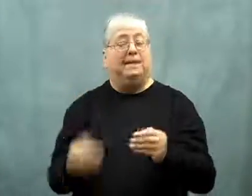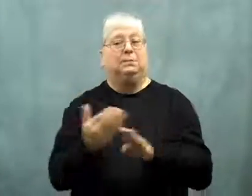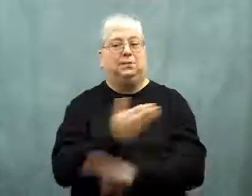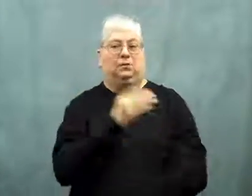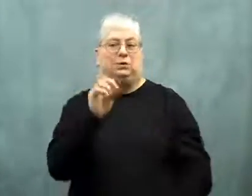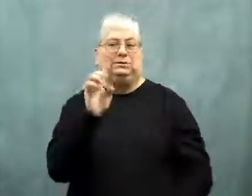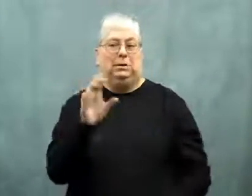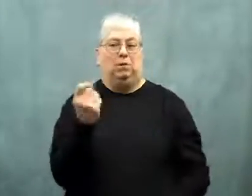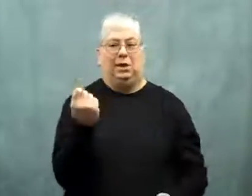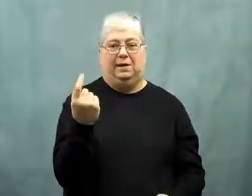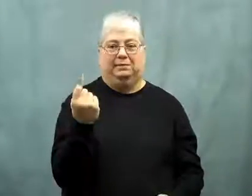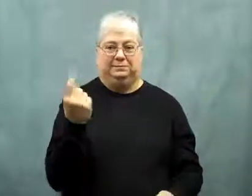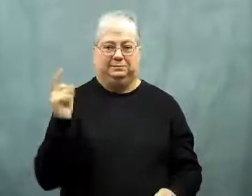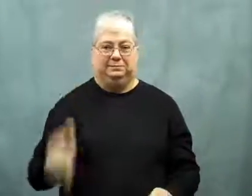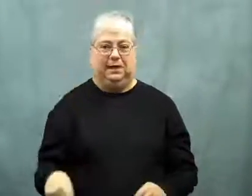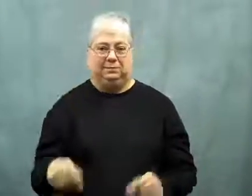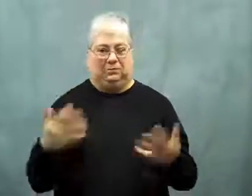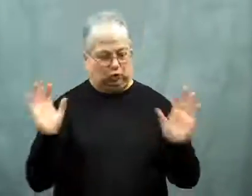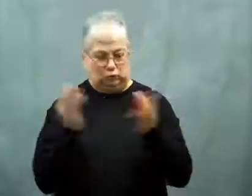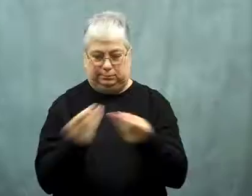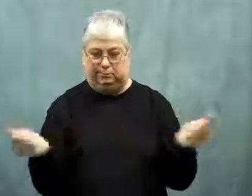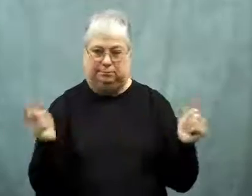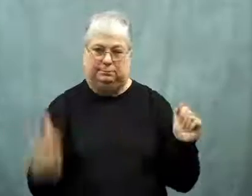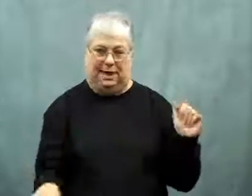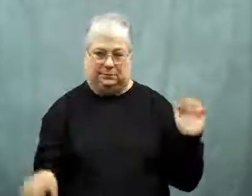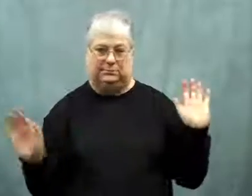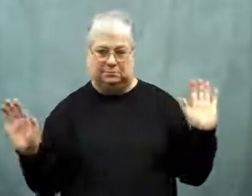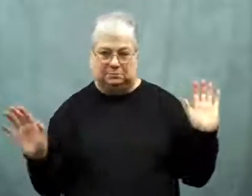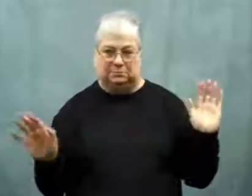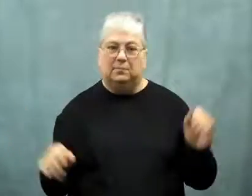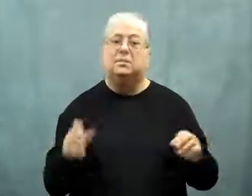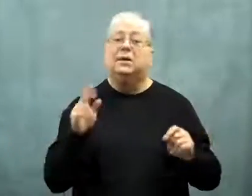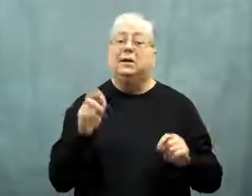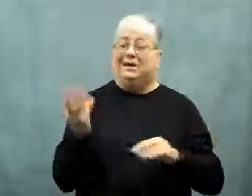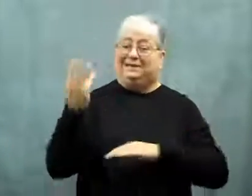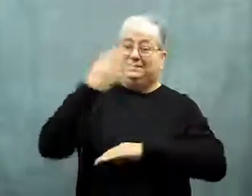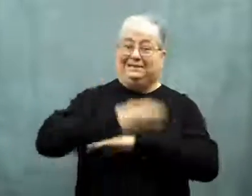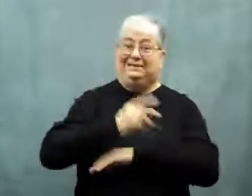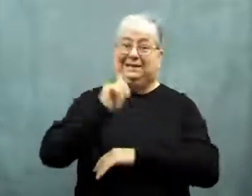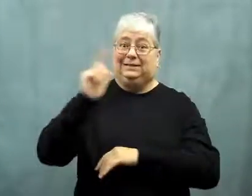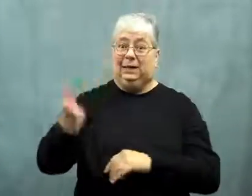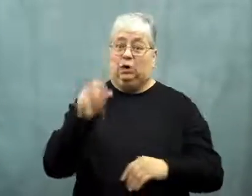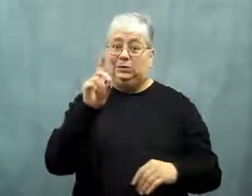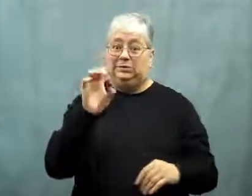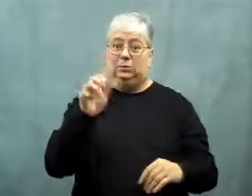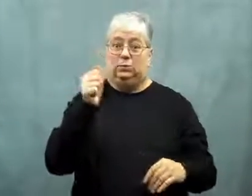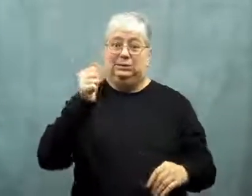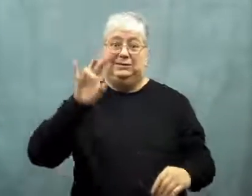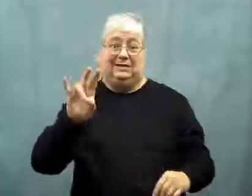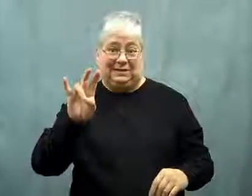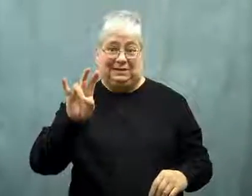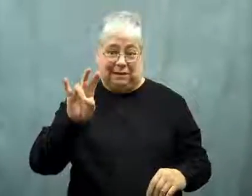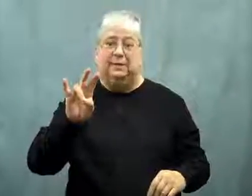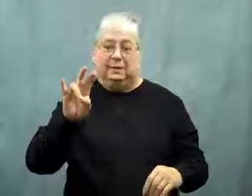these have to be resolved by December 11.